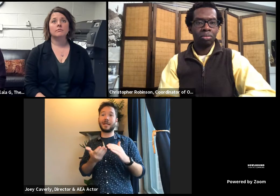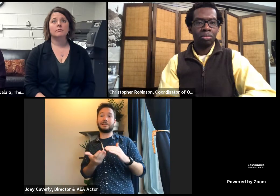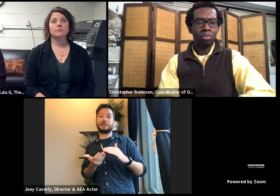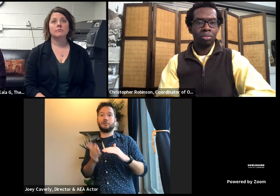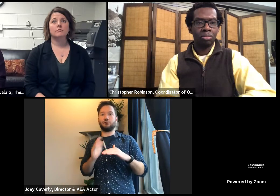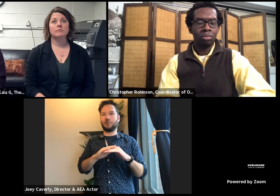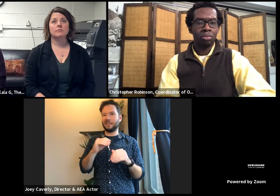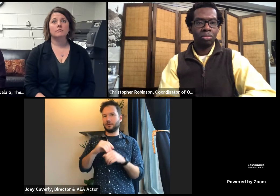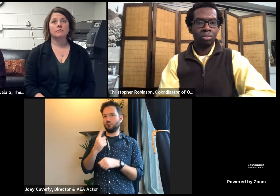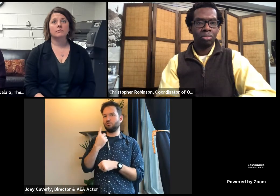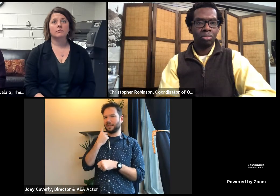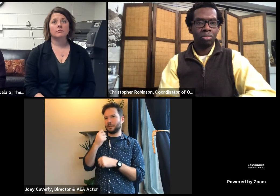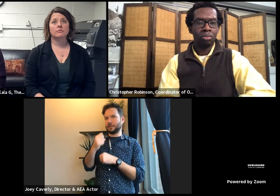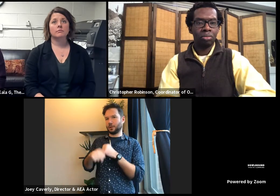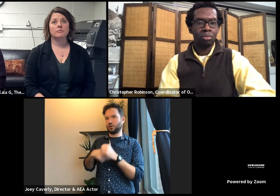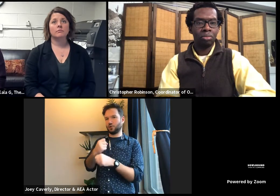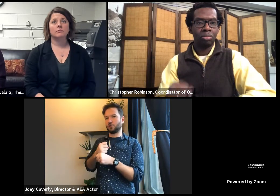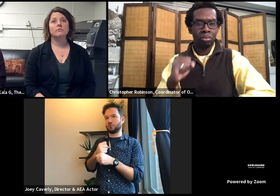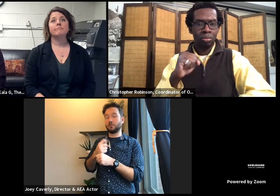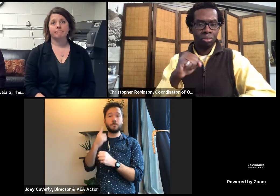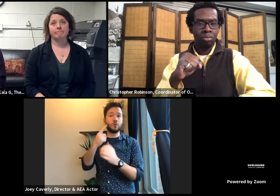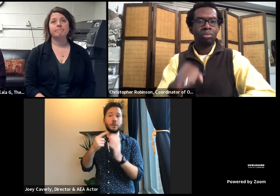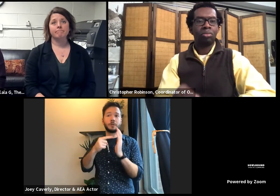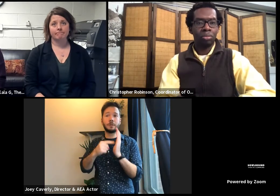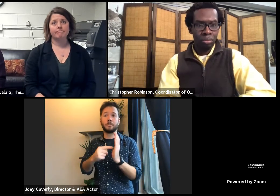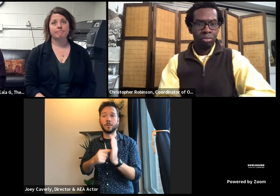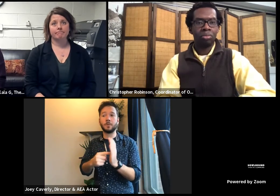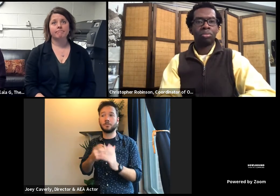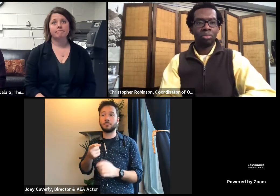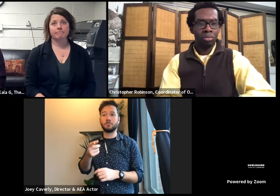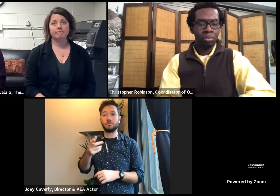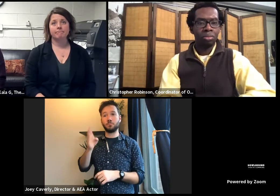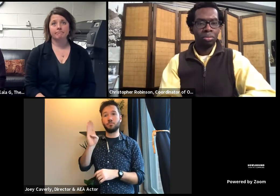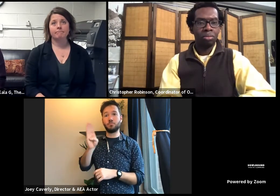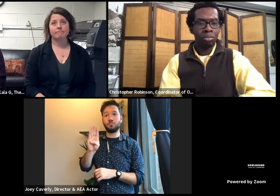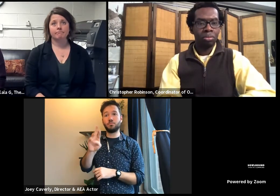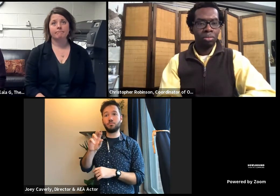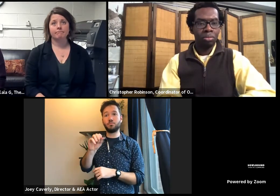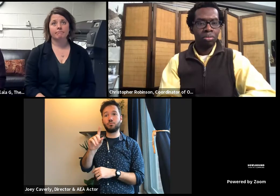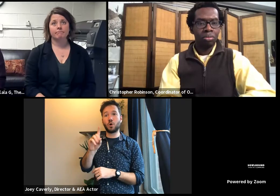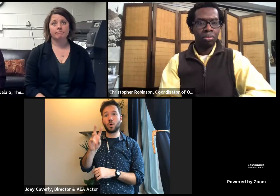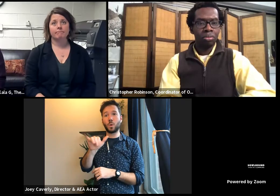but I'd like to say that the number of deaf artists has increased significantly in the last year.